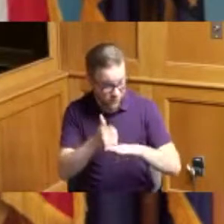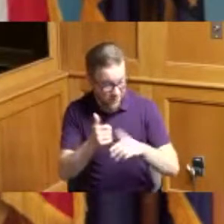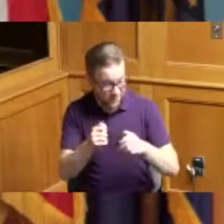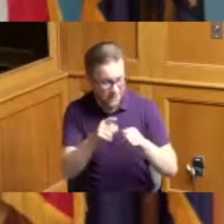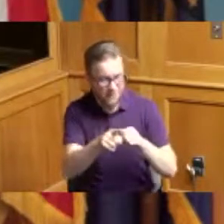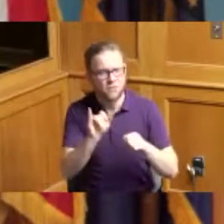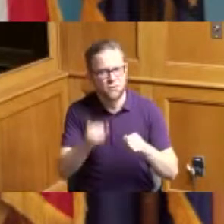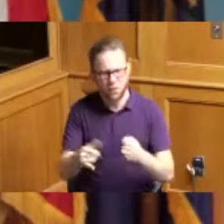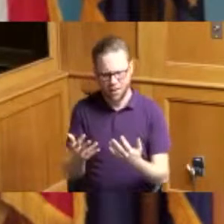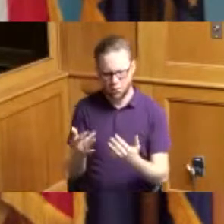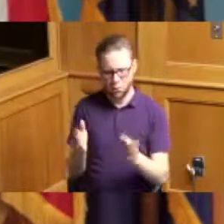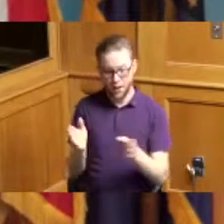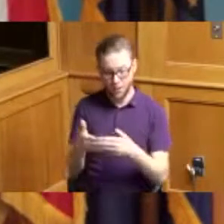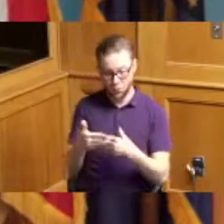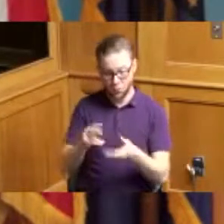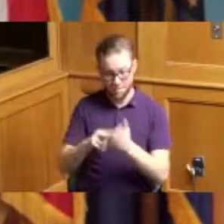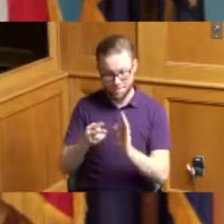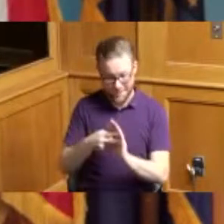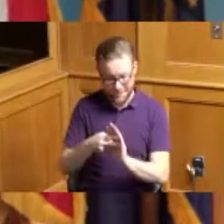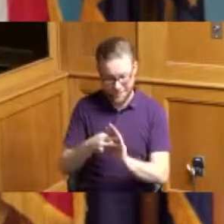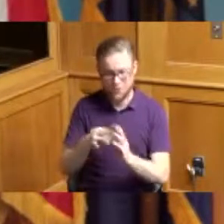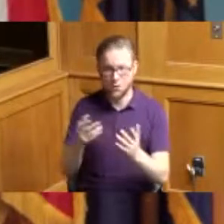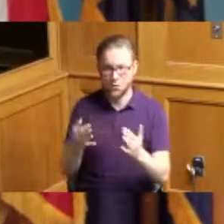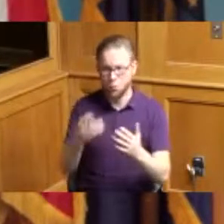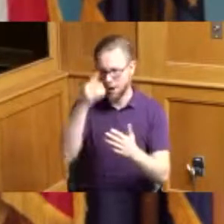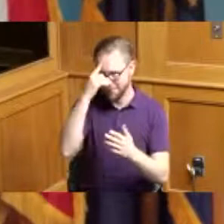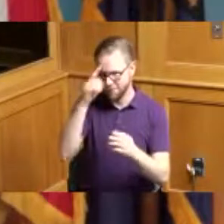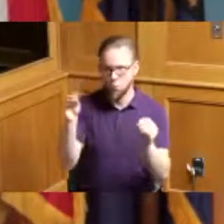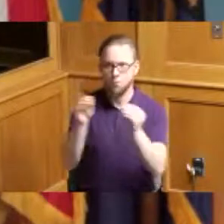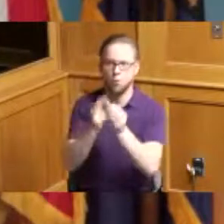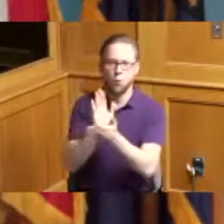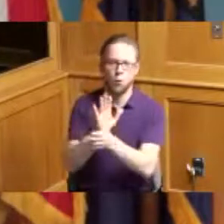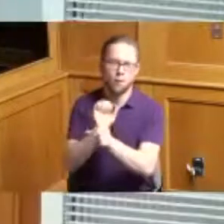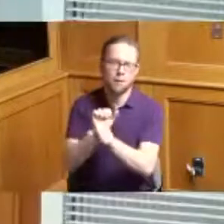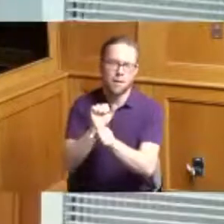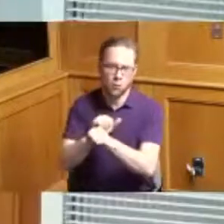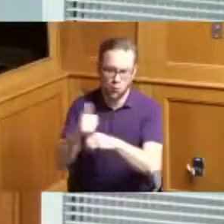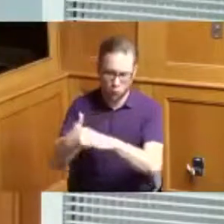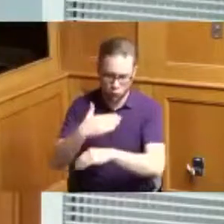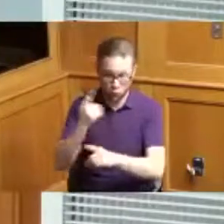waiting for our you're waiting for additional paperwork correct so there are currently 14